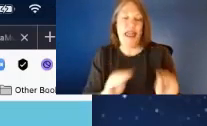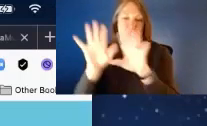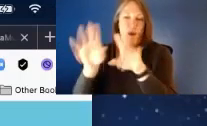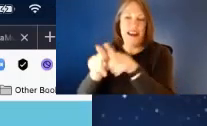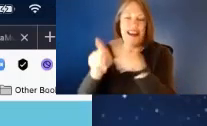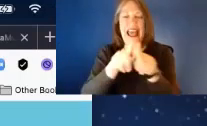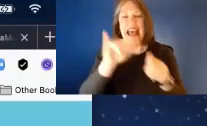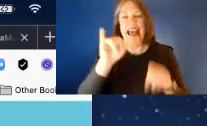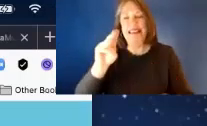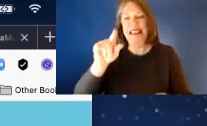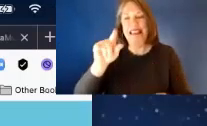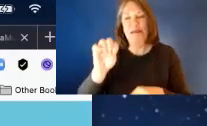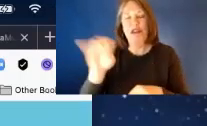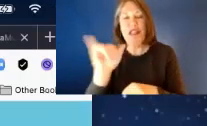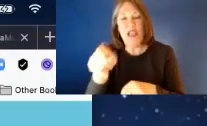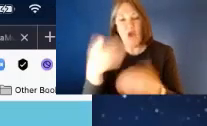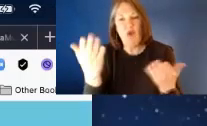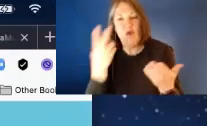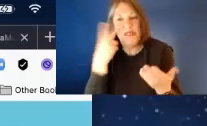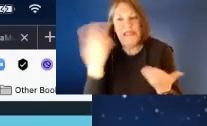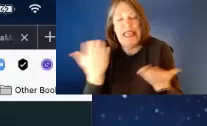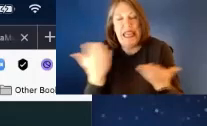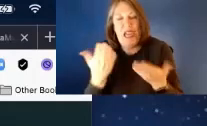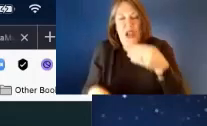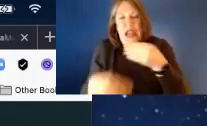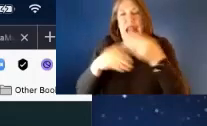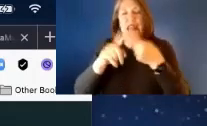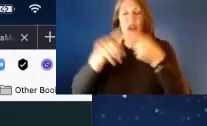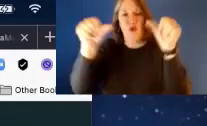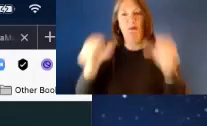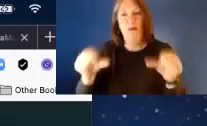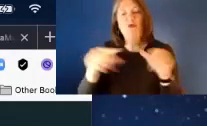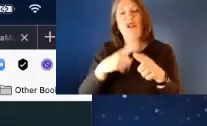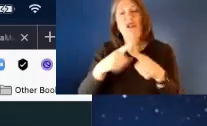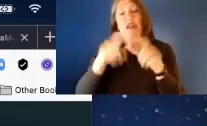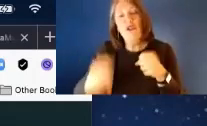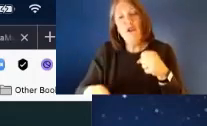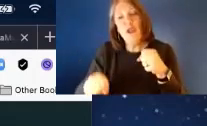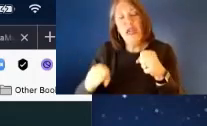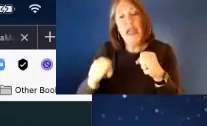like you see here and added to the poster. 06:45:01 You can load up slideshows in a few